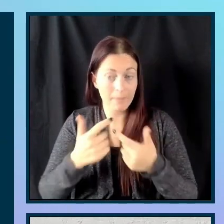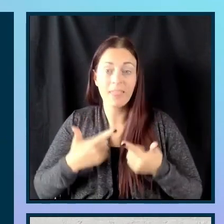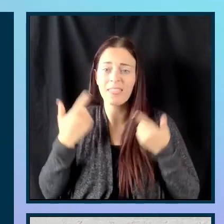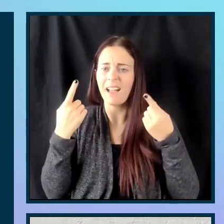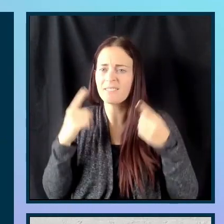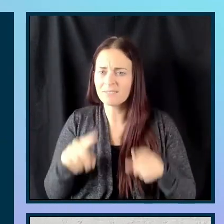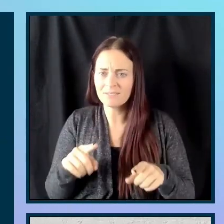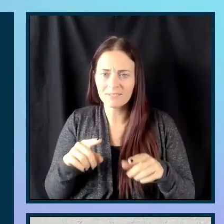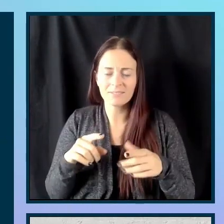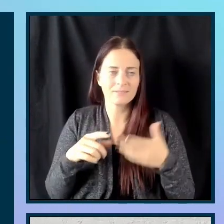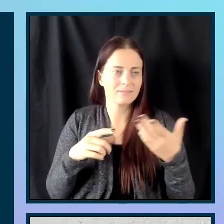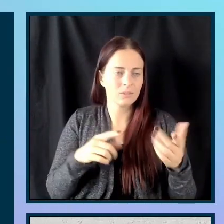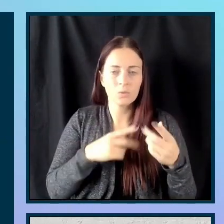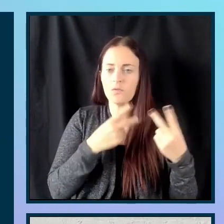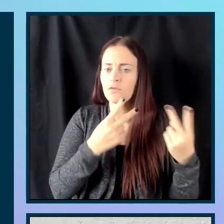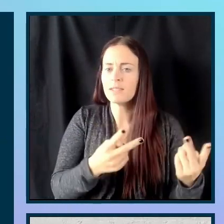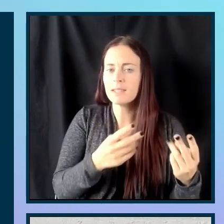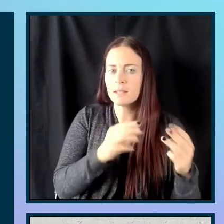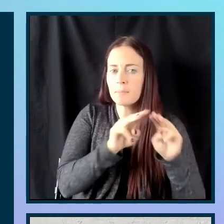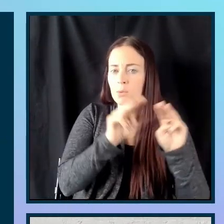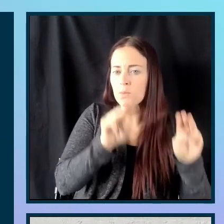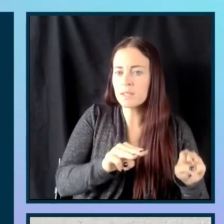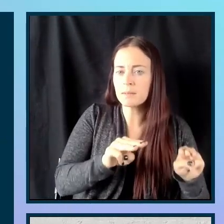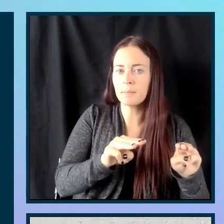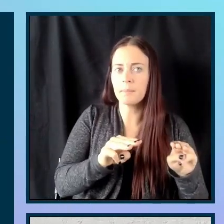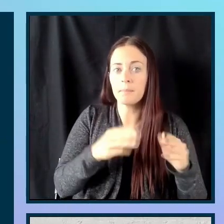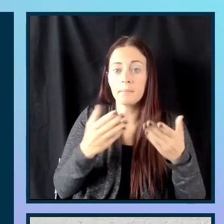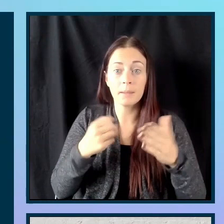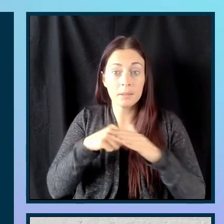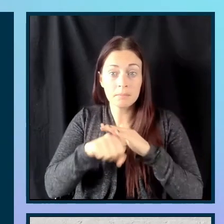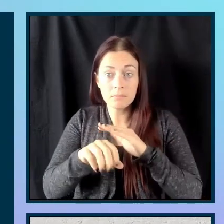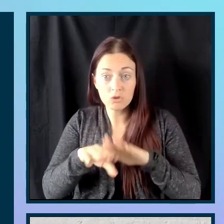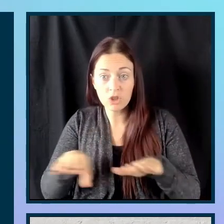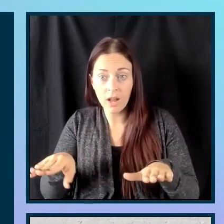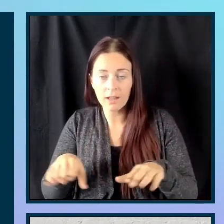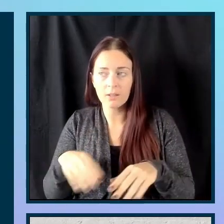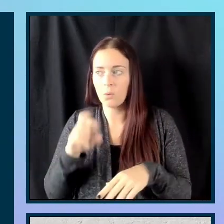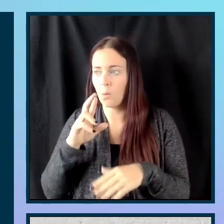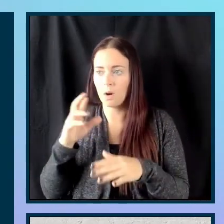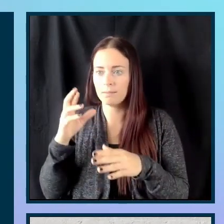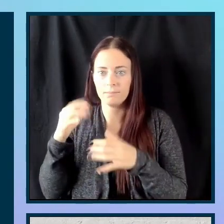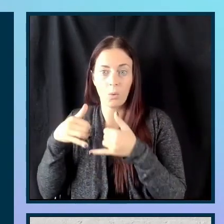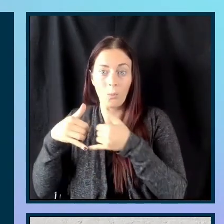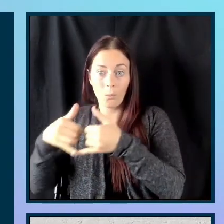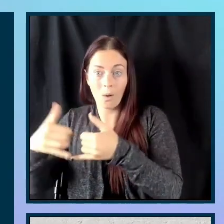having a child or winning an award. My favorite part was always picking the job